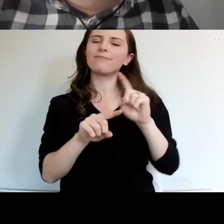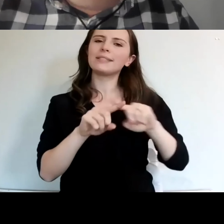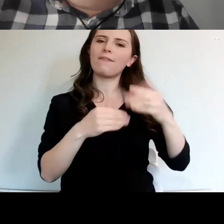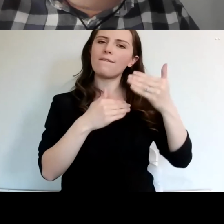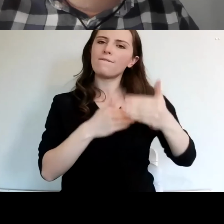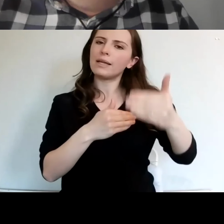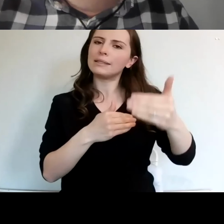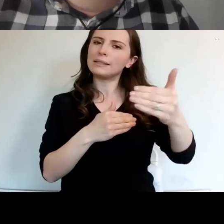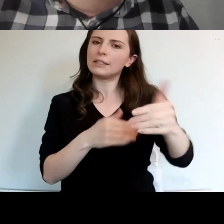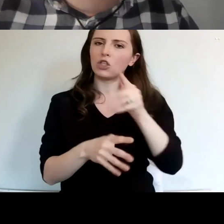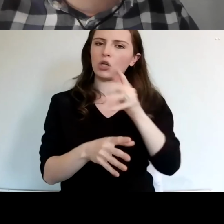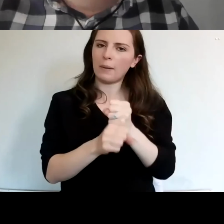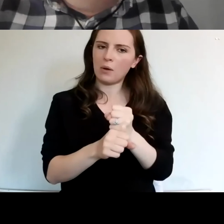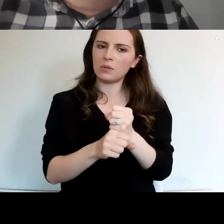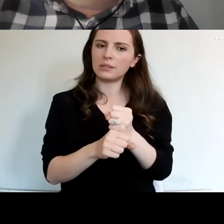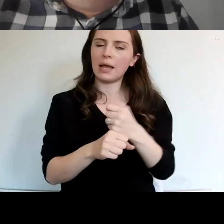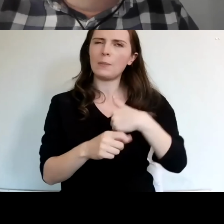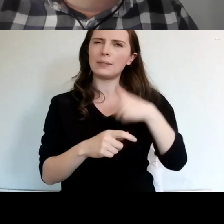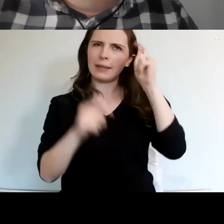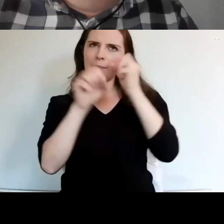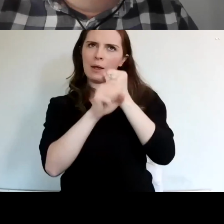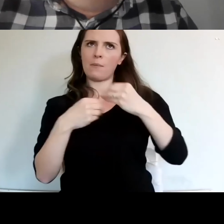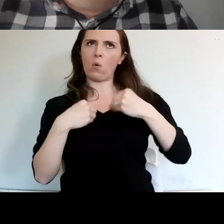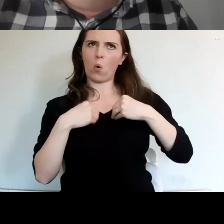I was just thinking about my own experience, if I can interject this,